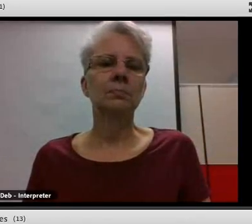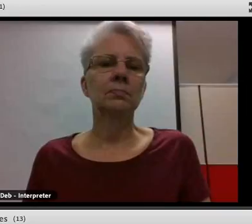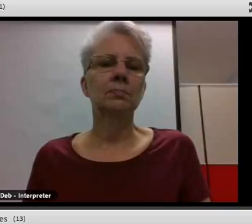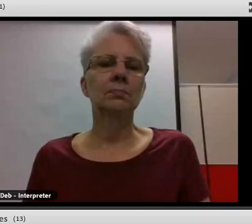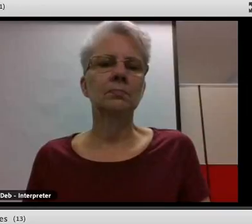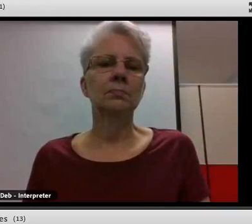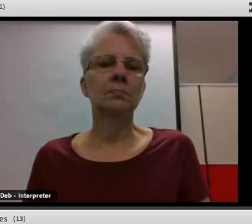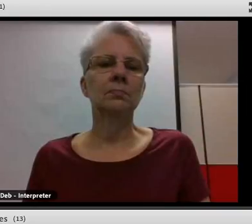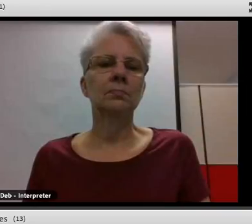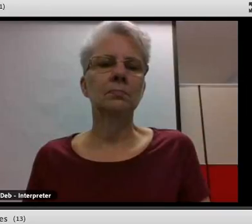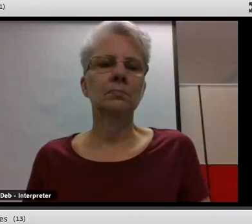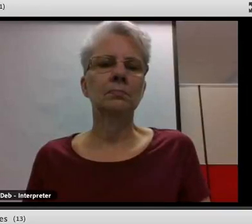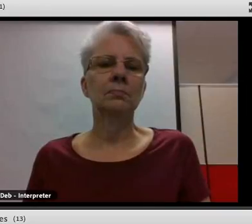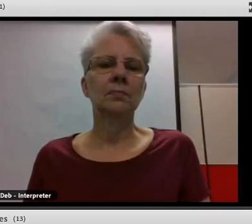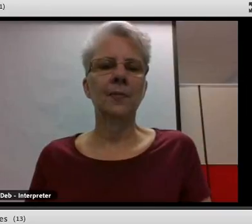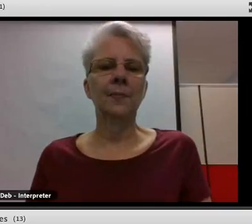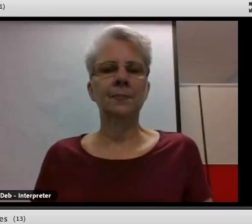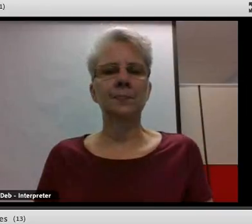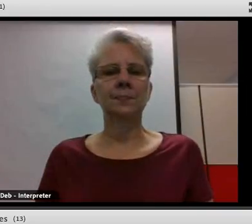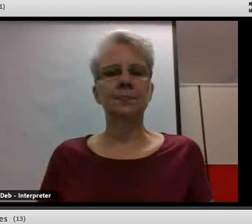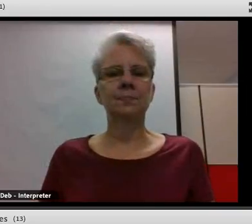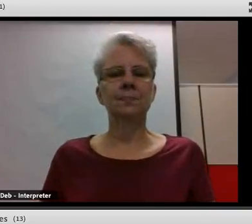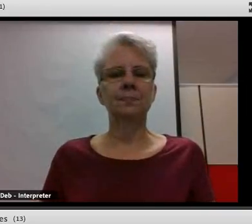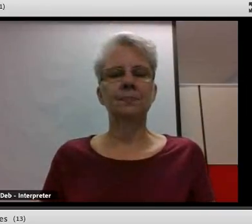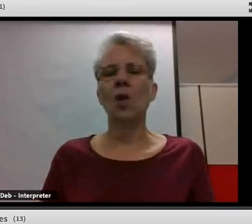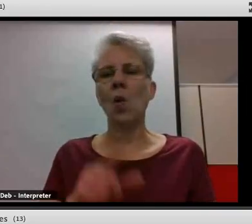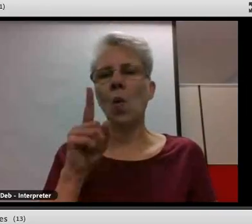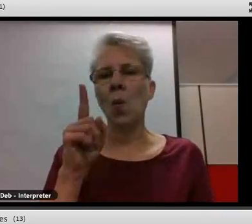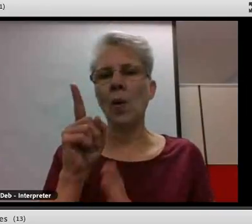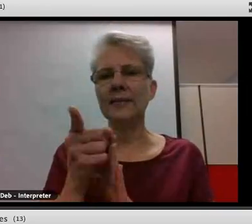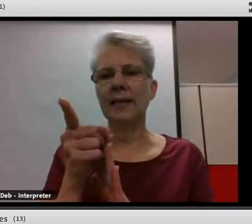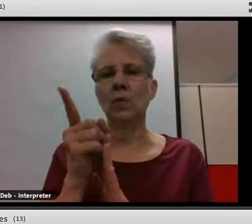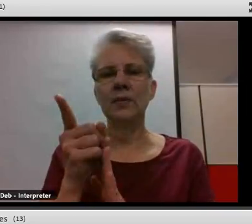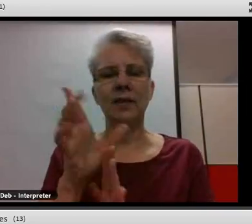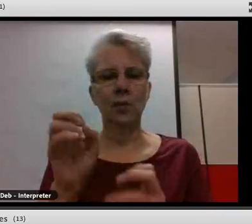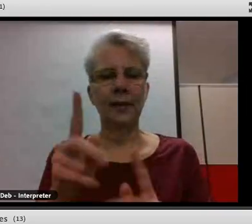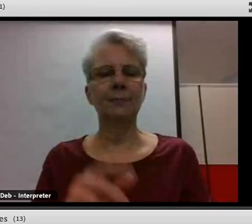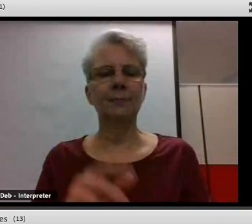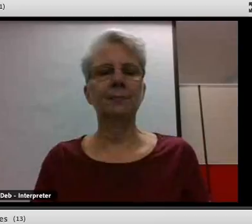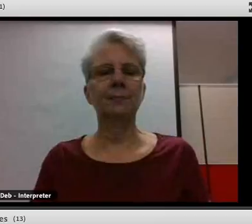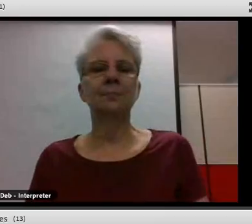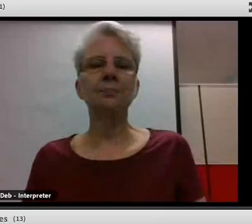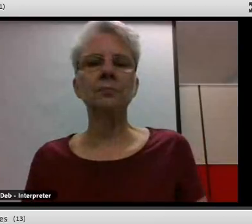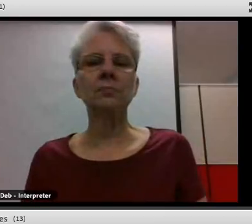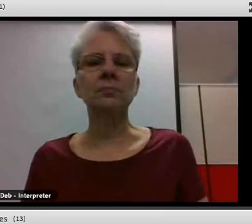for web pages and different things like that, and we'll get to that in a minute. So who benefits?